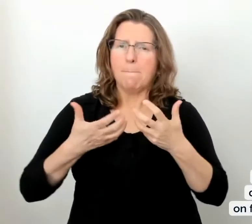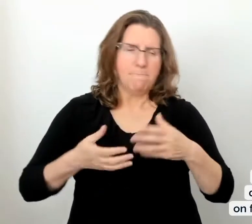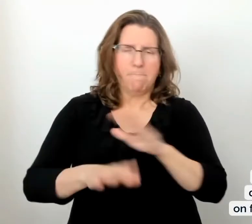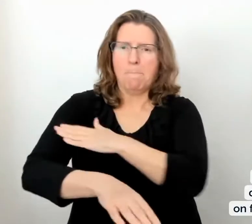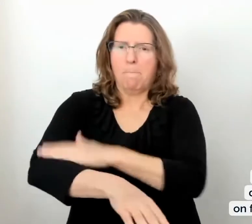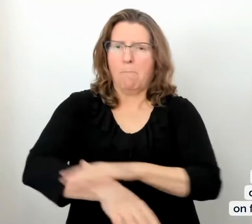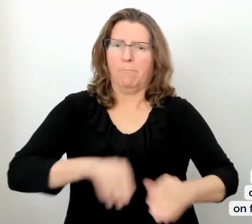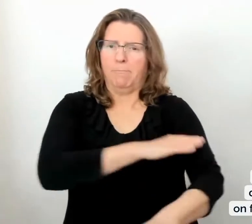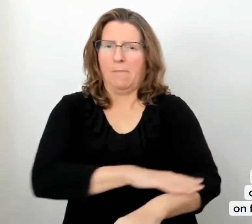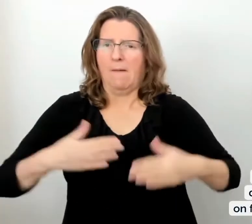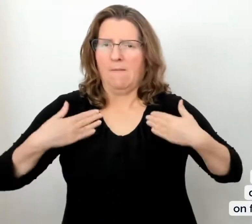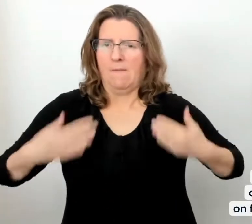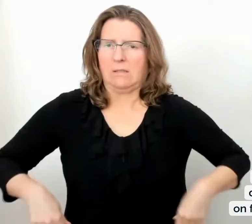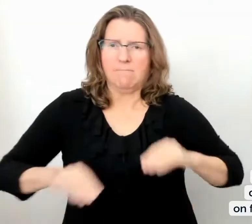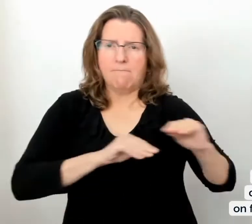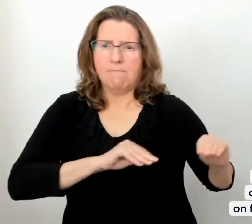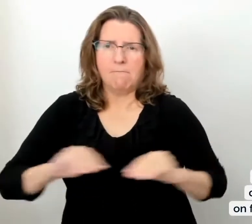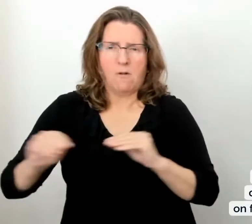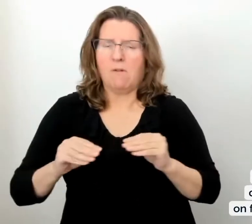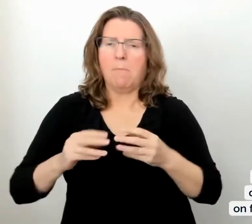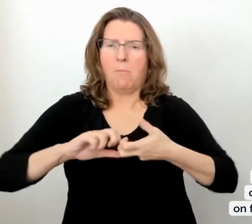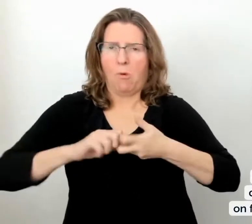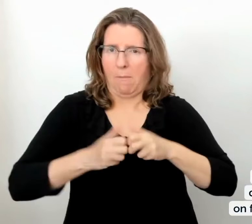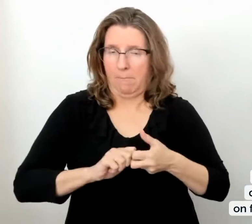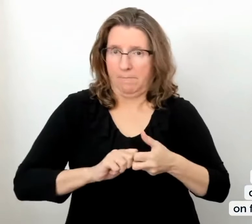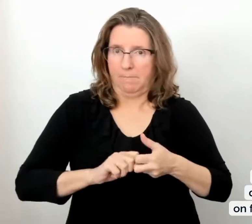If the student has a motor function problem, that can affect writing.